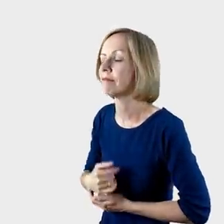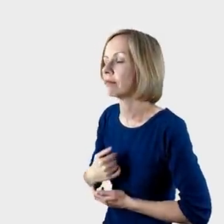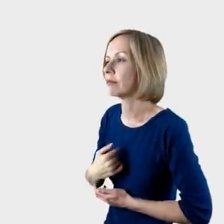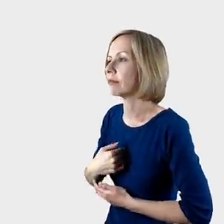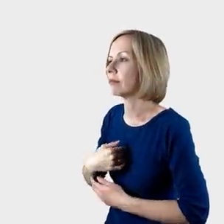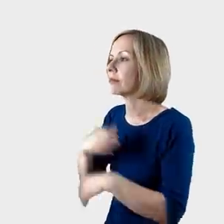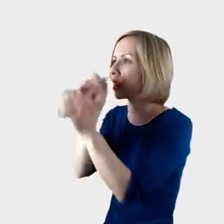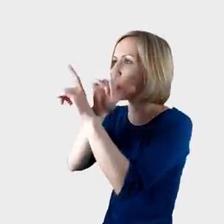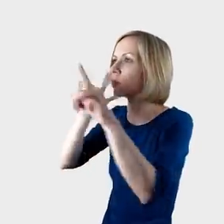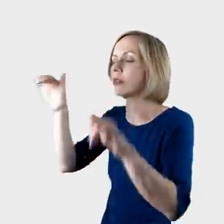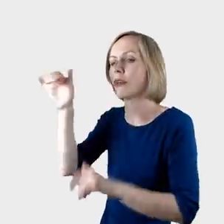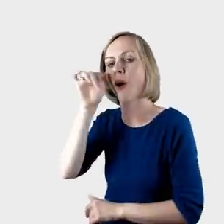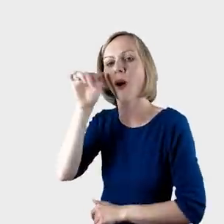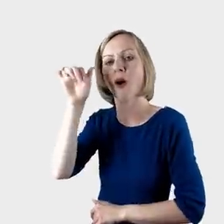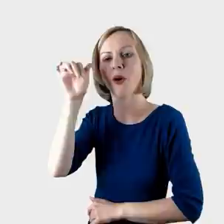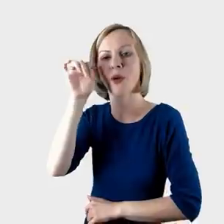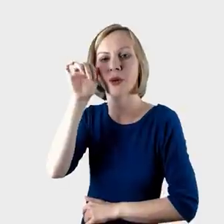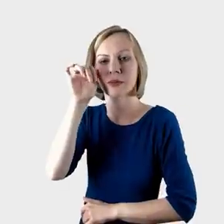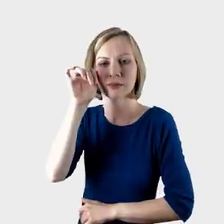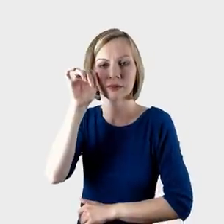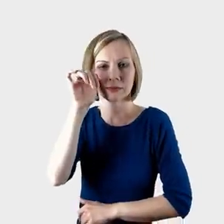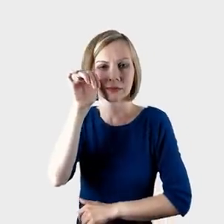And Lord I've come to know